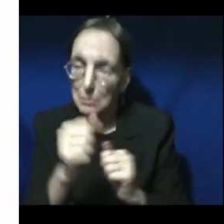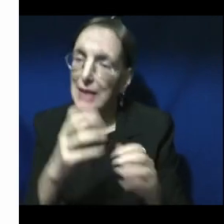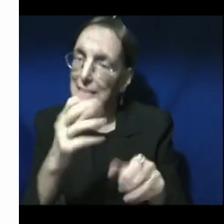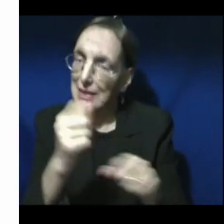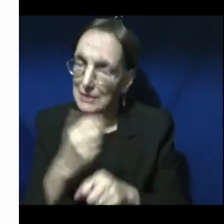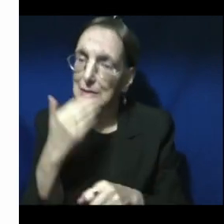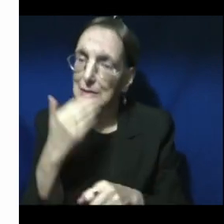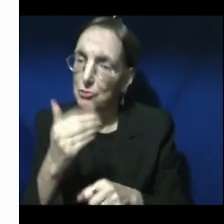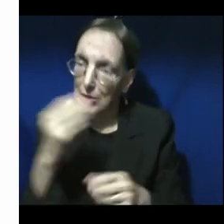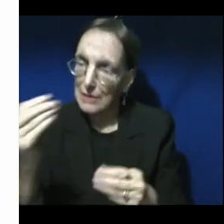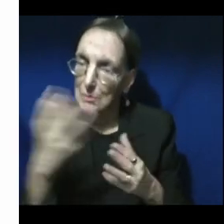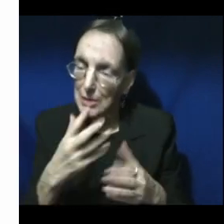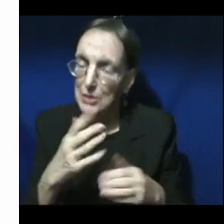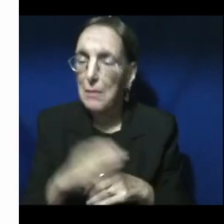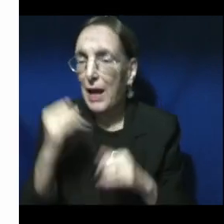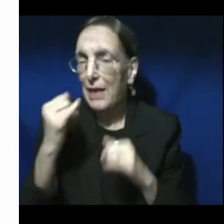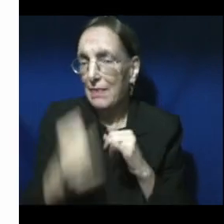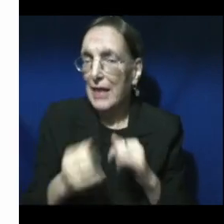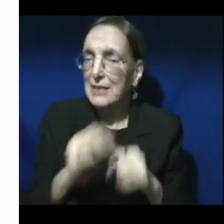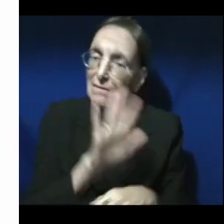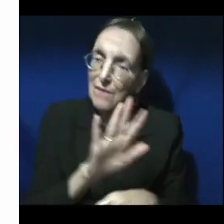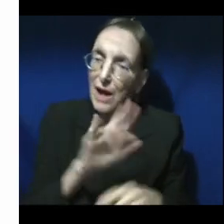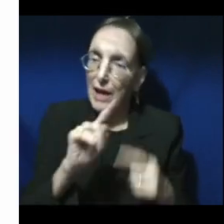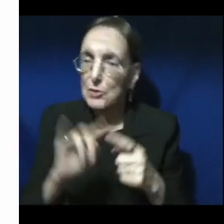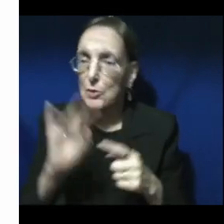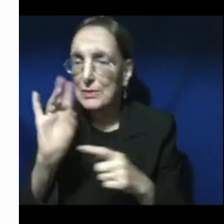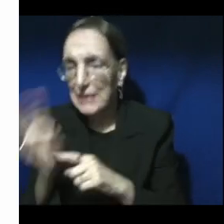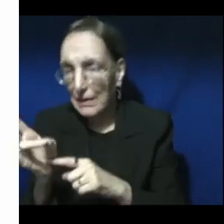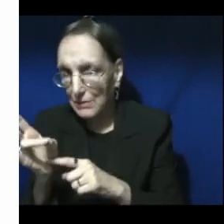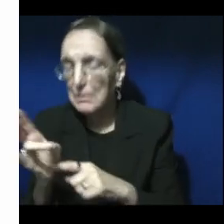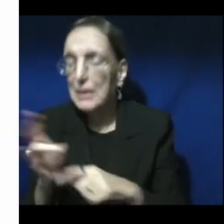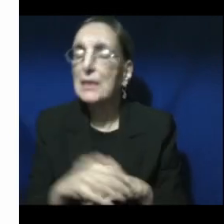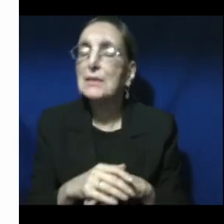here, and then I’ll save time for questions. Talk about a particular type of language. And